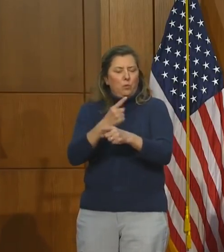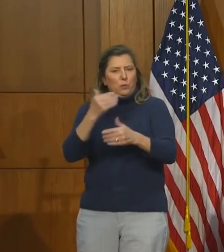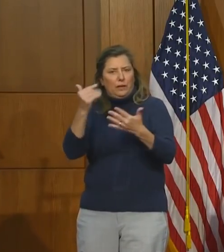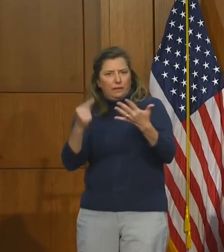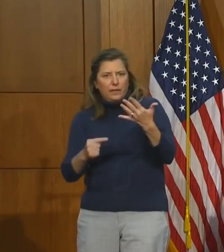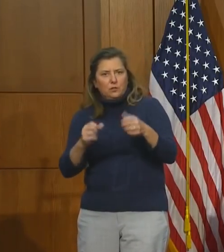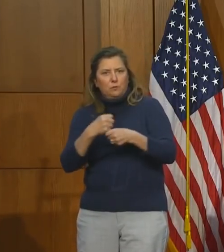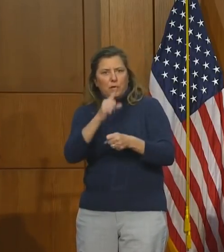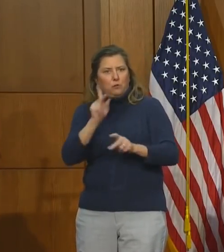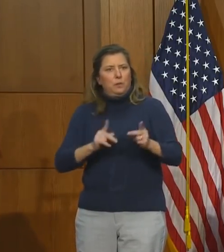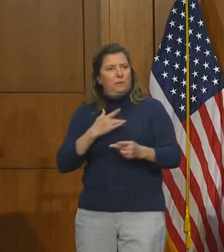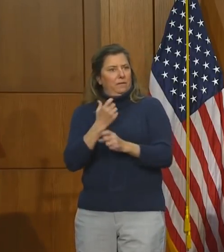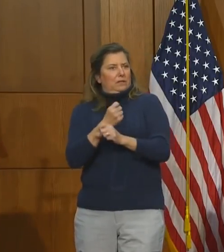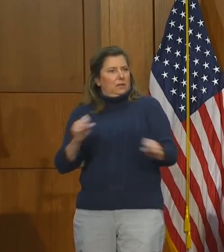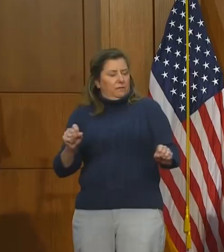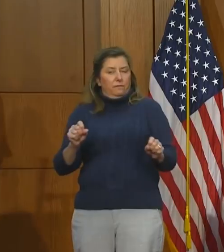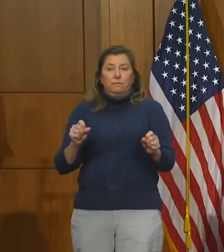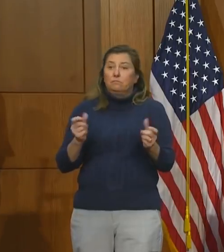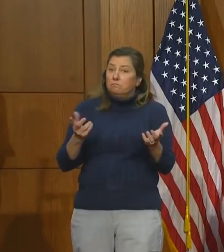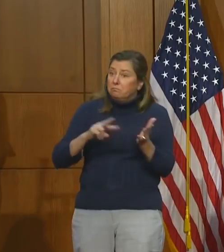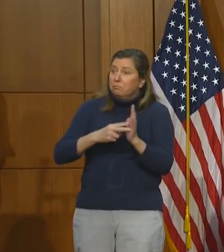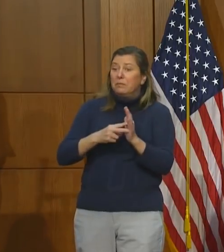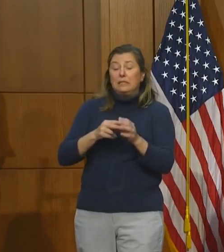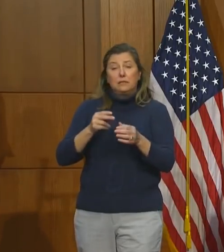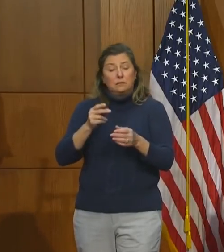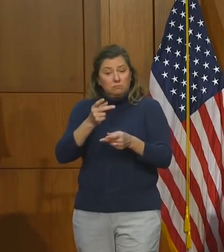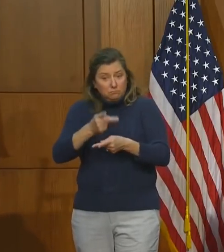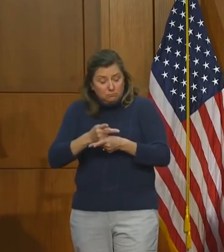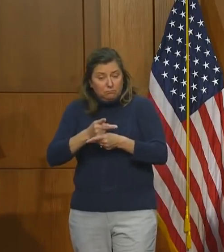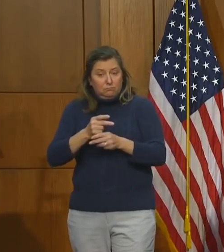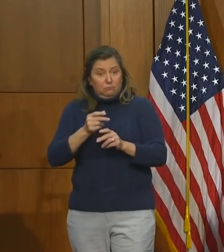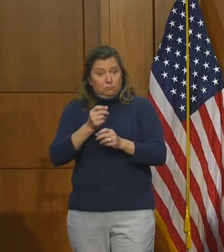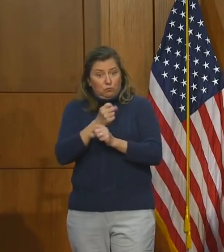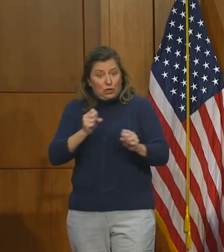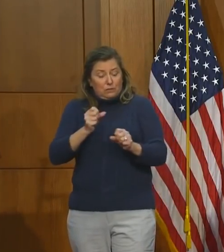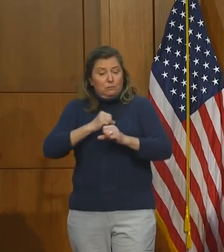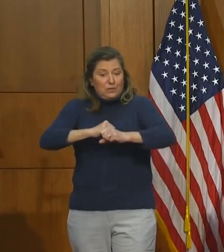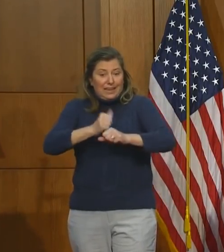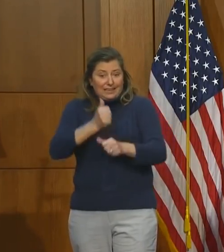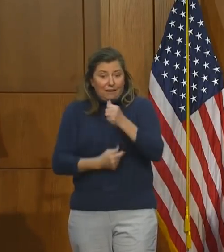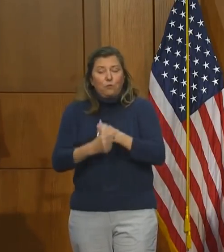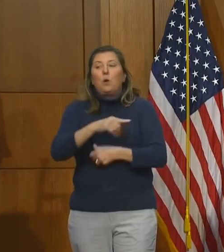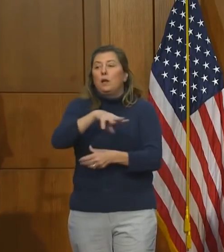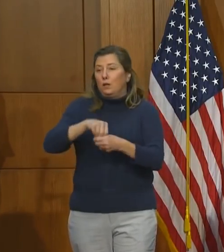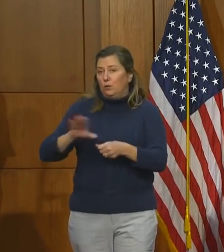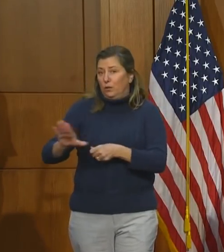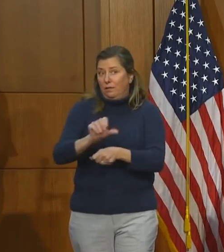TO TAKE ALL THE NECESSARY MEASURES FOR VIRGINIANS TO FEEL COMFORTABLE AND SAFE. THAT